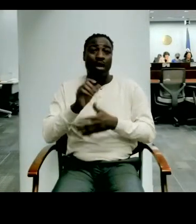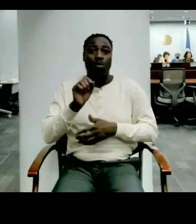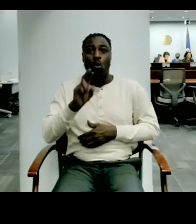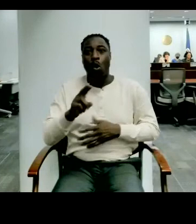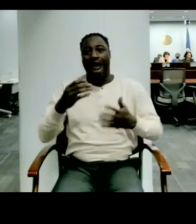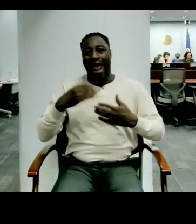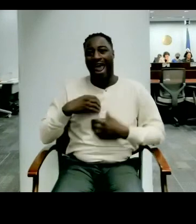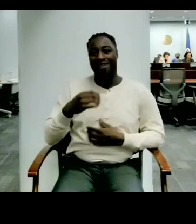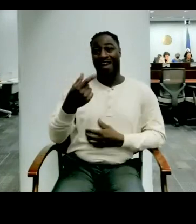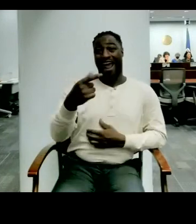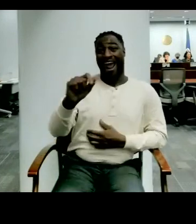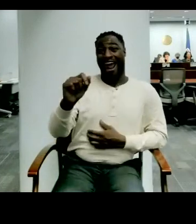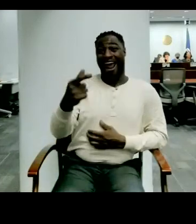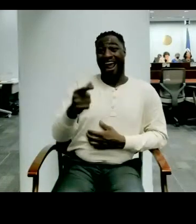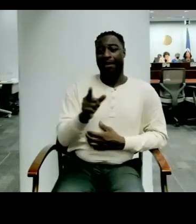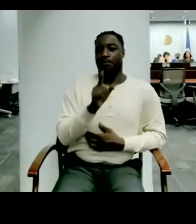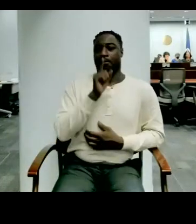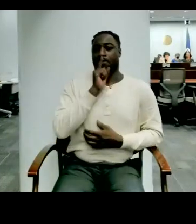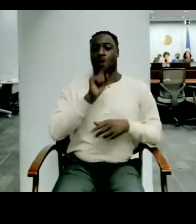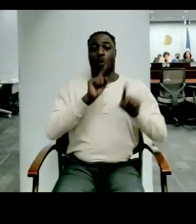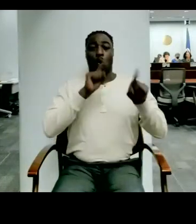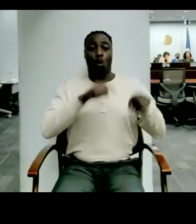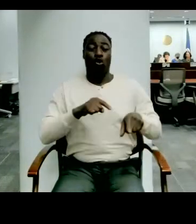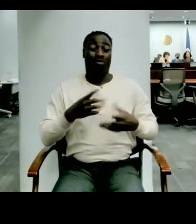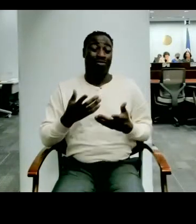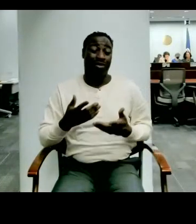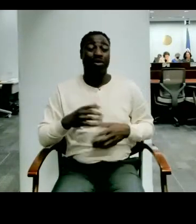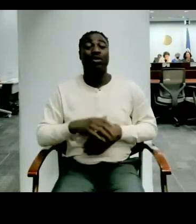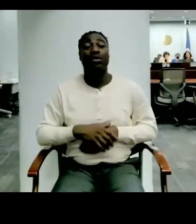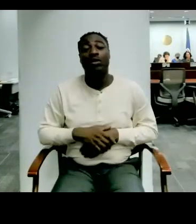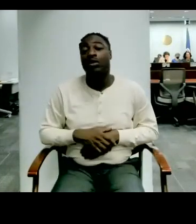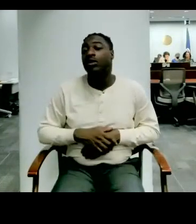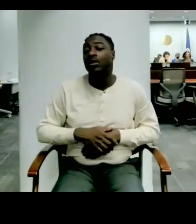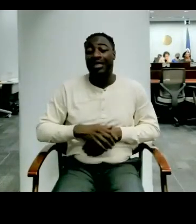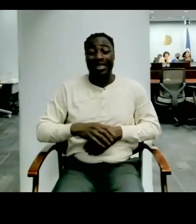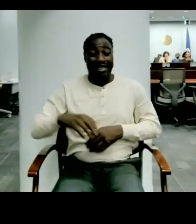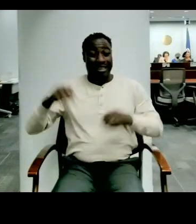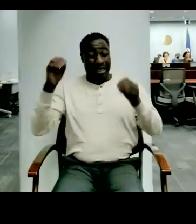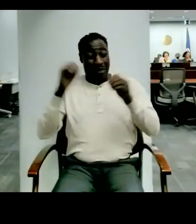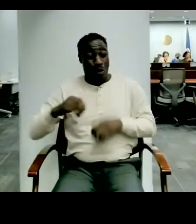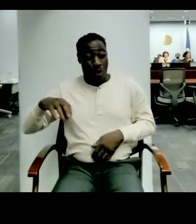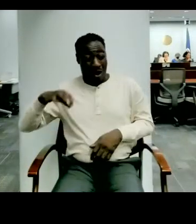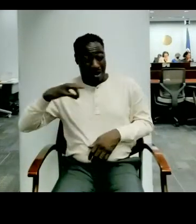workers more beneficial than sexual harassers or companies that continue to employee them.